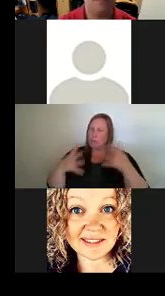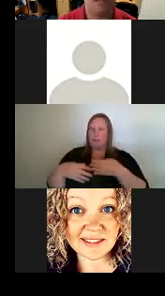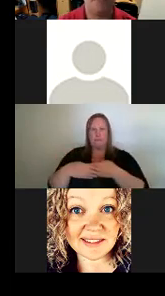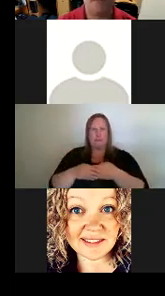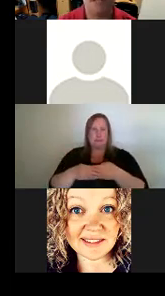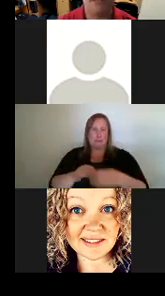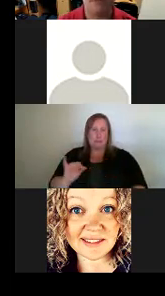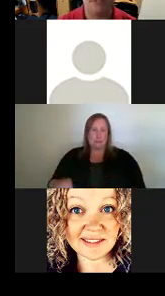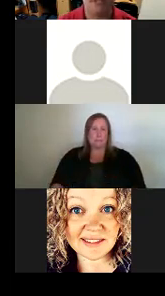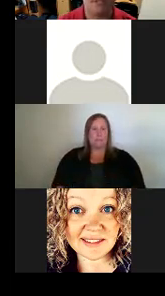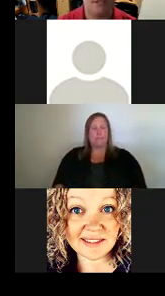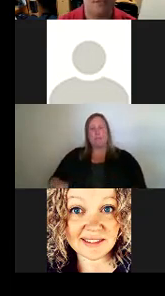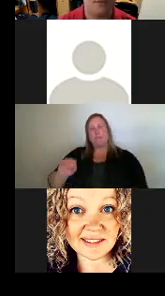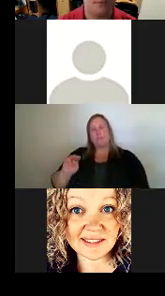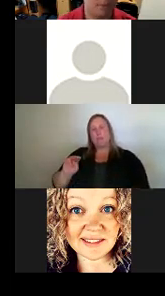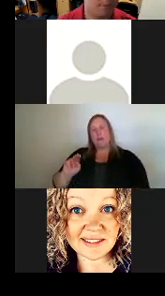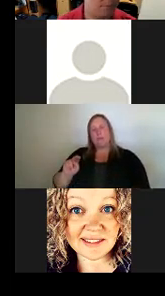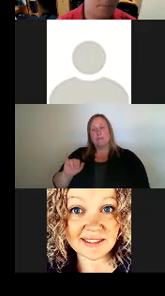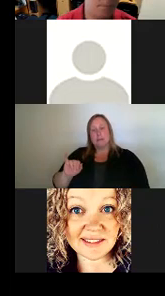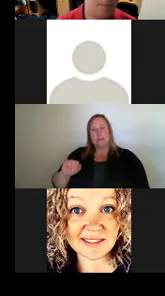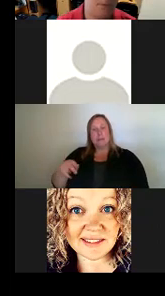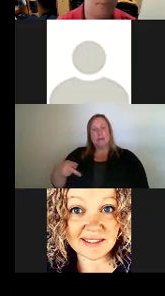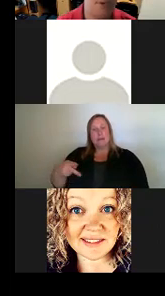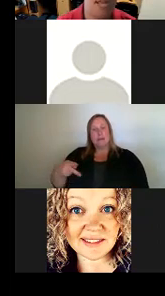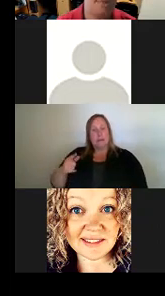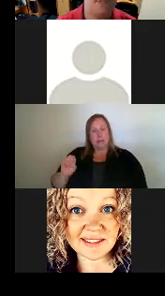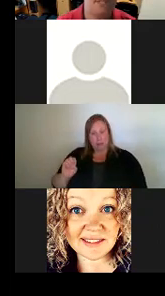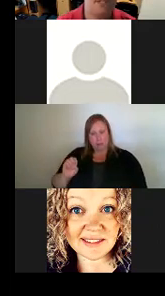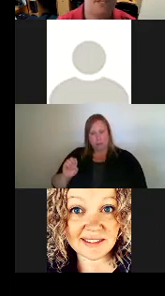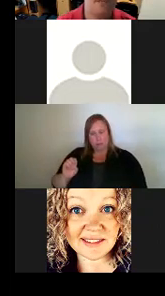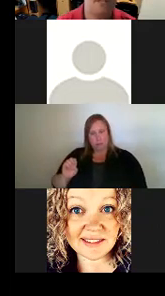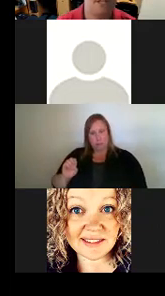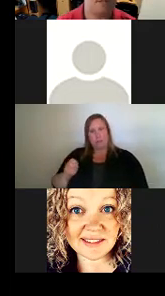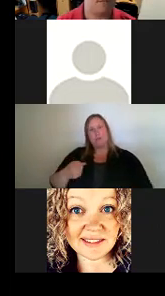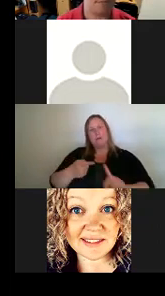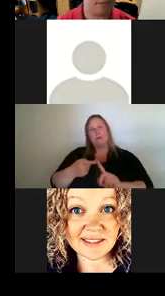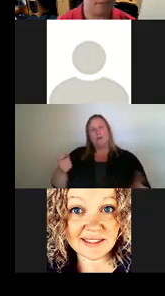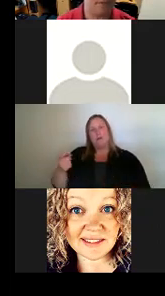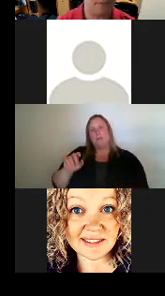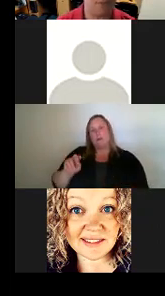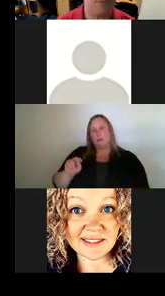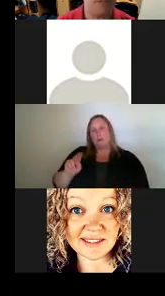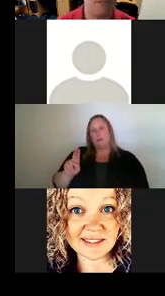OMNIPAGE FROM NUANCE IS ANOTHER THIRD-PARTY OPTION THAT IS NOT SPECIFIC FOR PEOPLE WITH VISION LOSS.